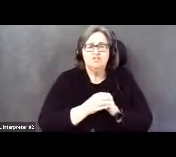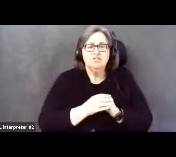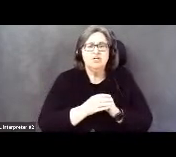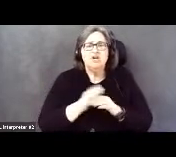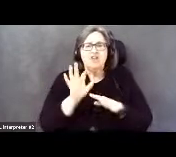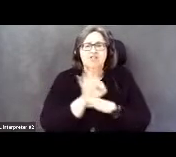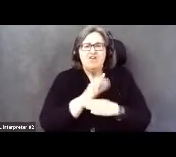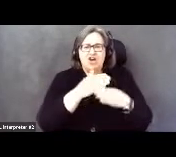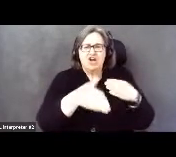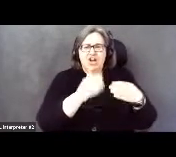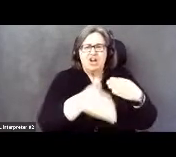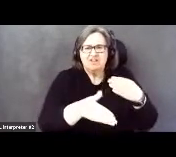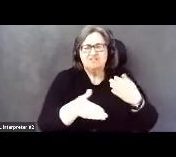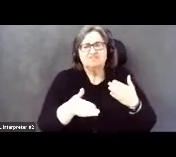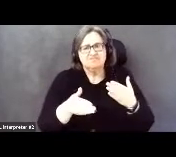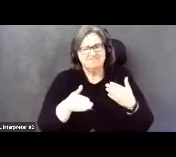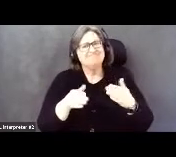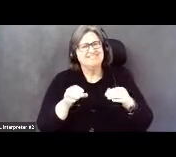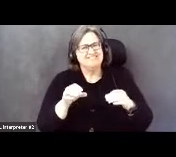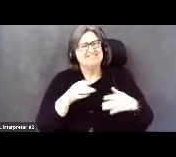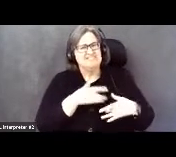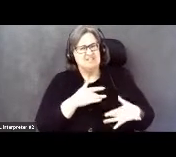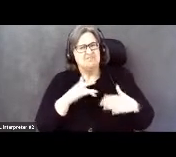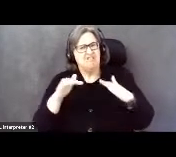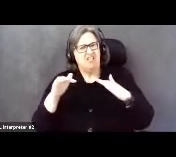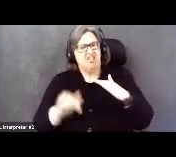outcomes are likely to be less